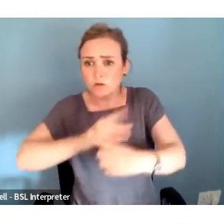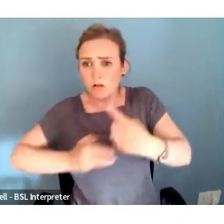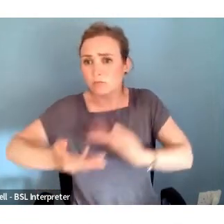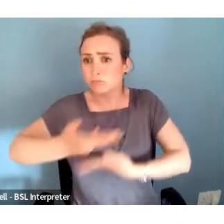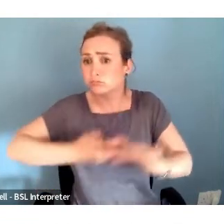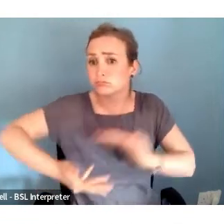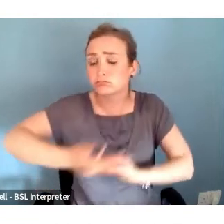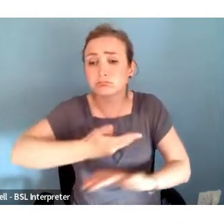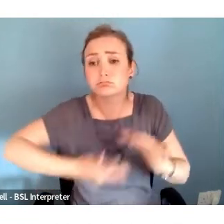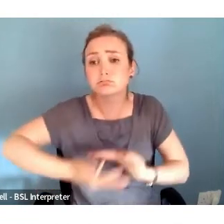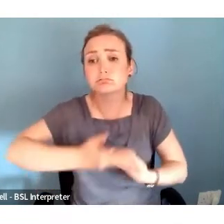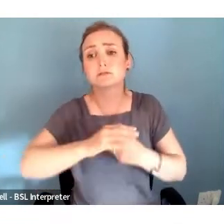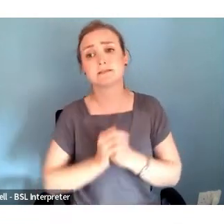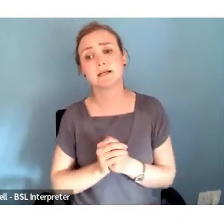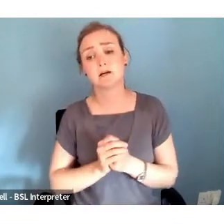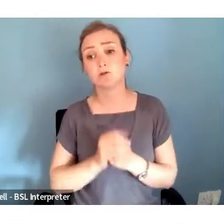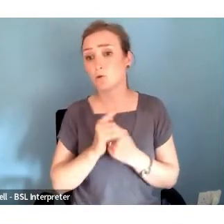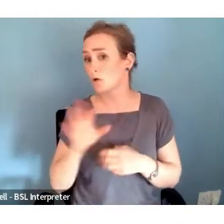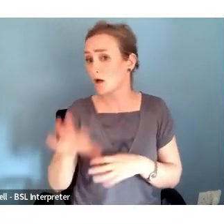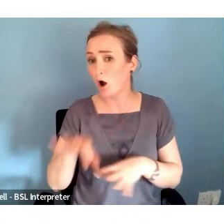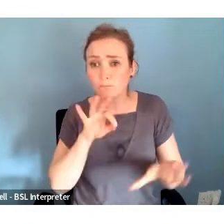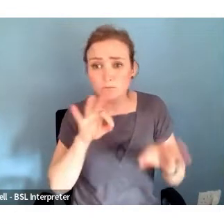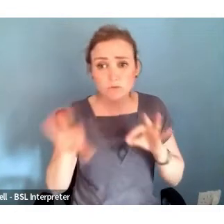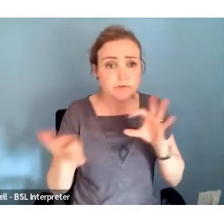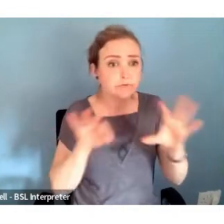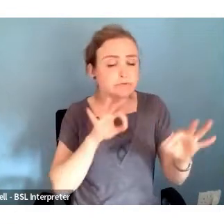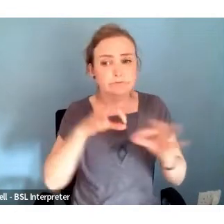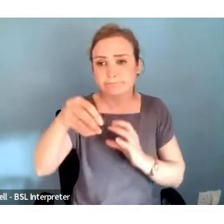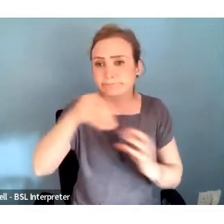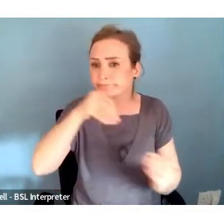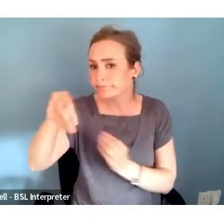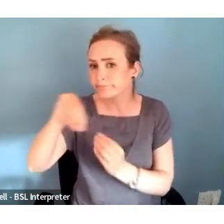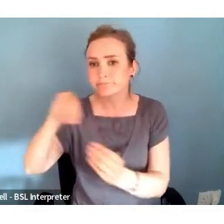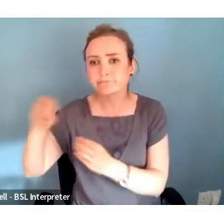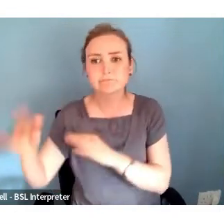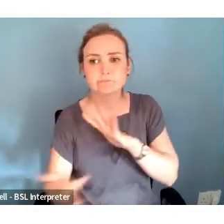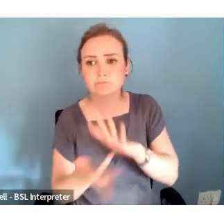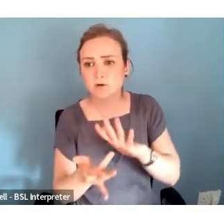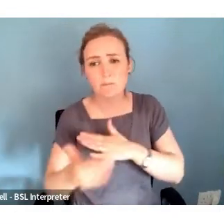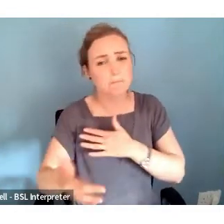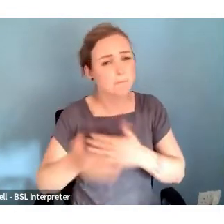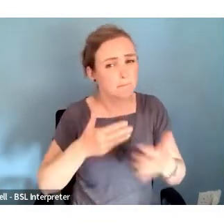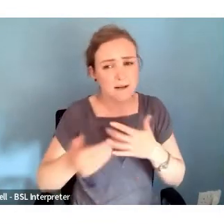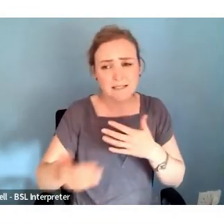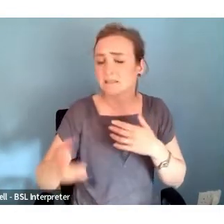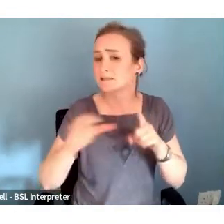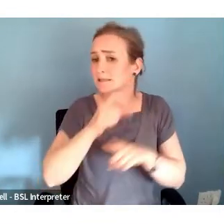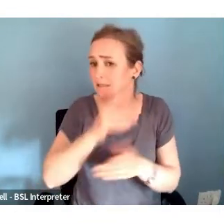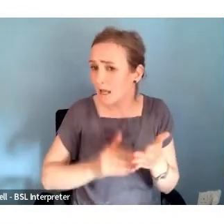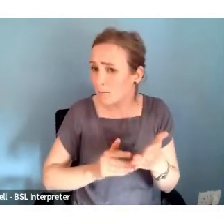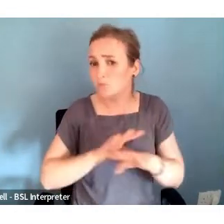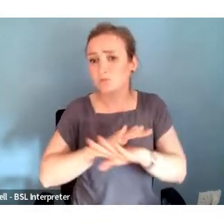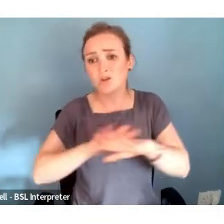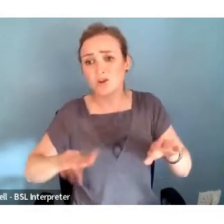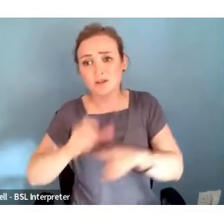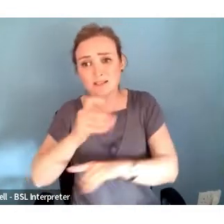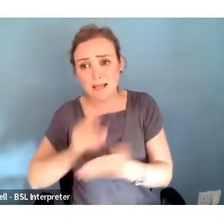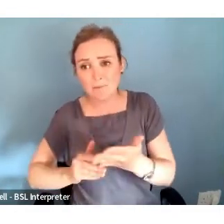wherever possible for any candidate, regardless of whether they are disabled or not. Something we talk